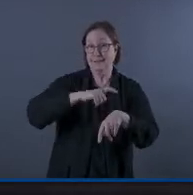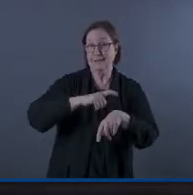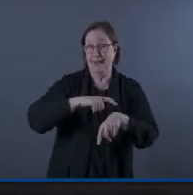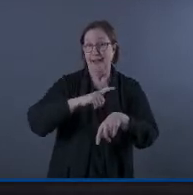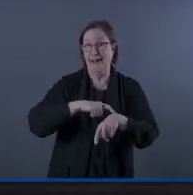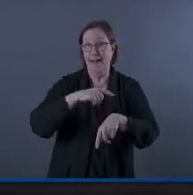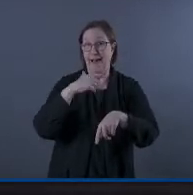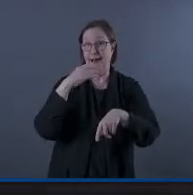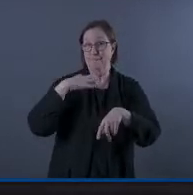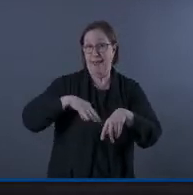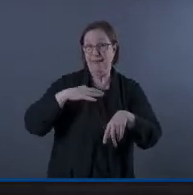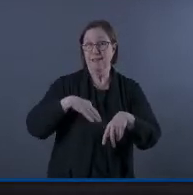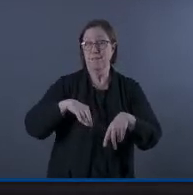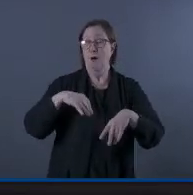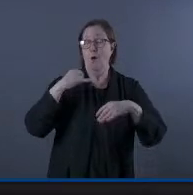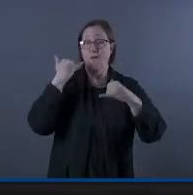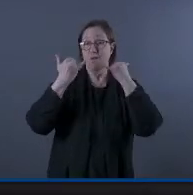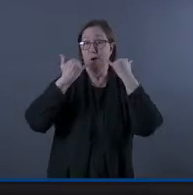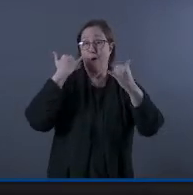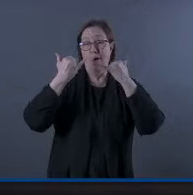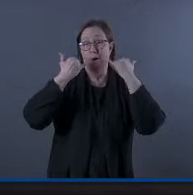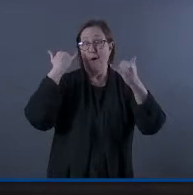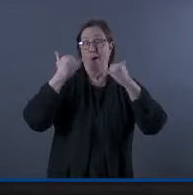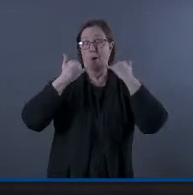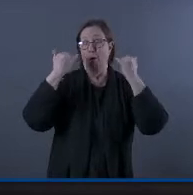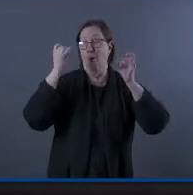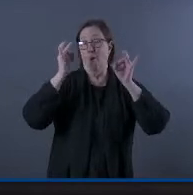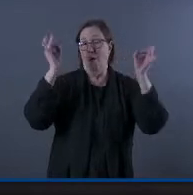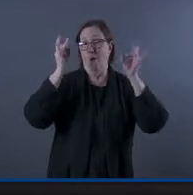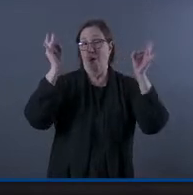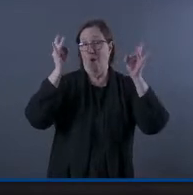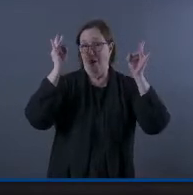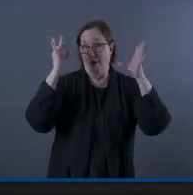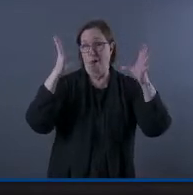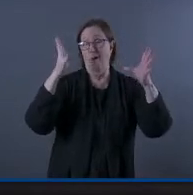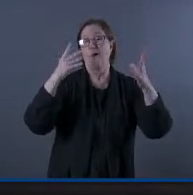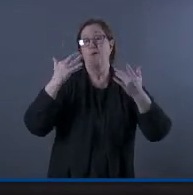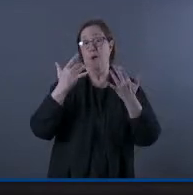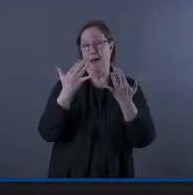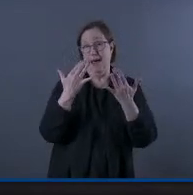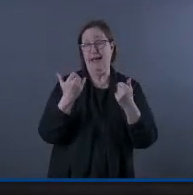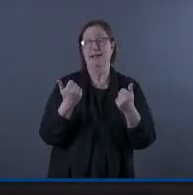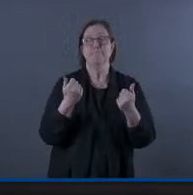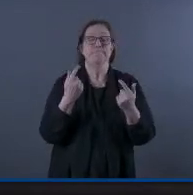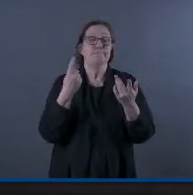We actually separated our COVID line that people were calling that was swamping us,